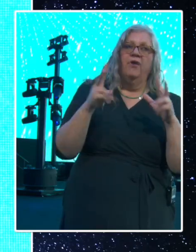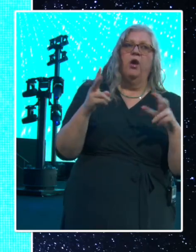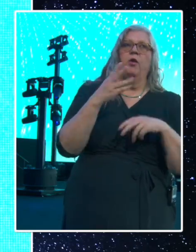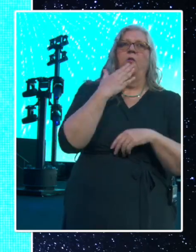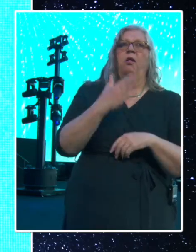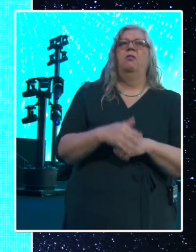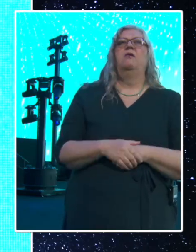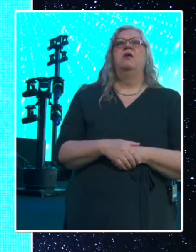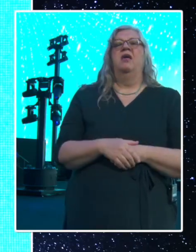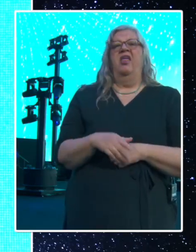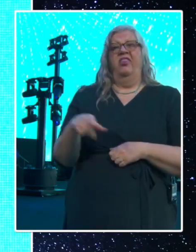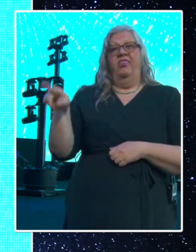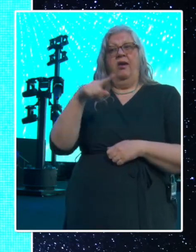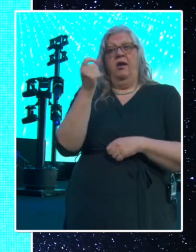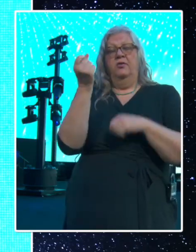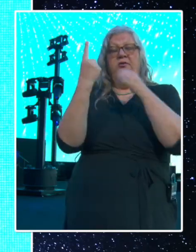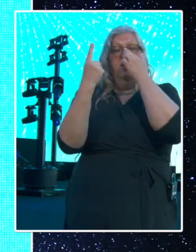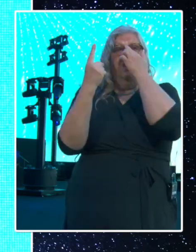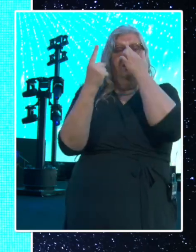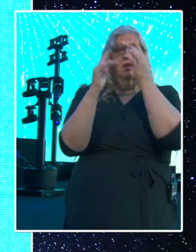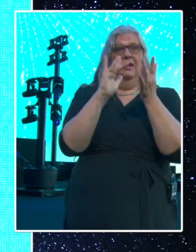They understand the value of networking innovation